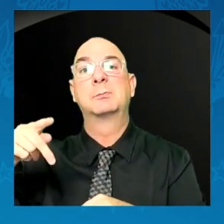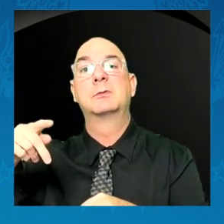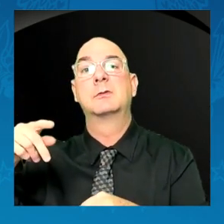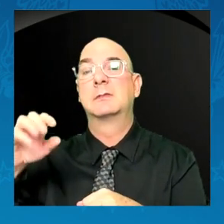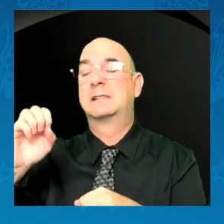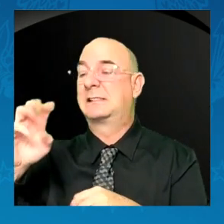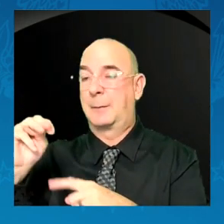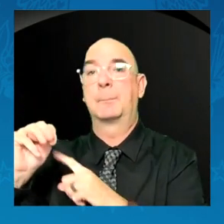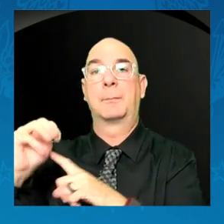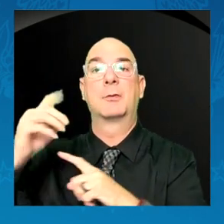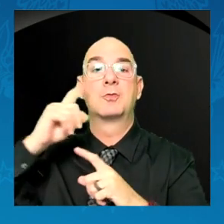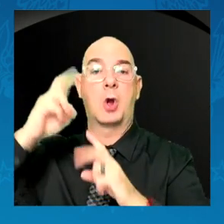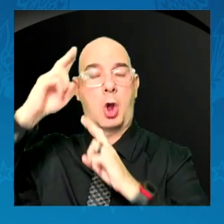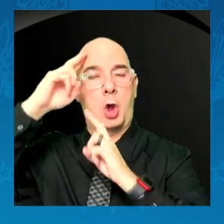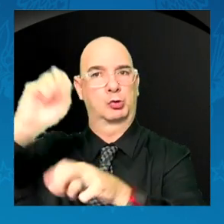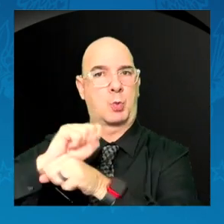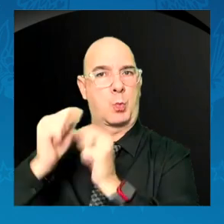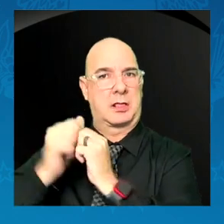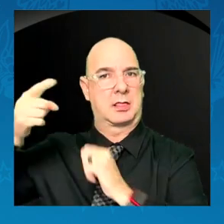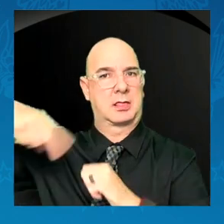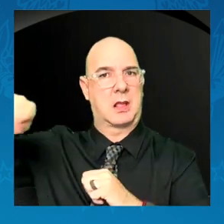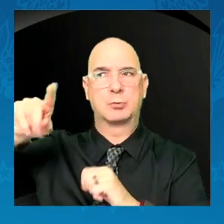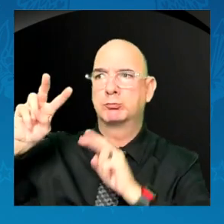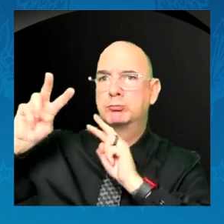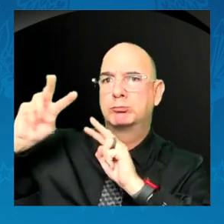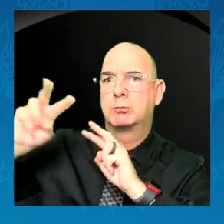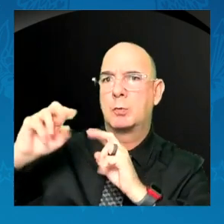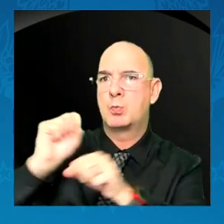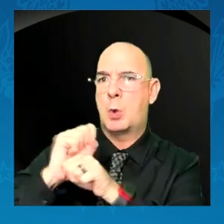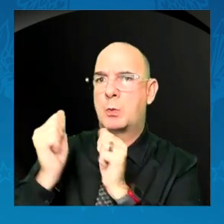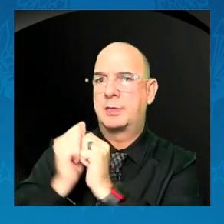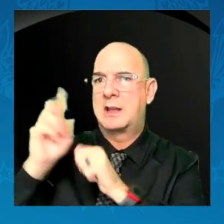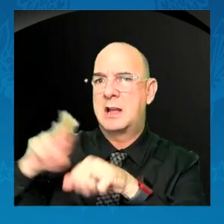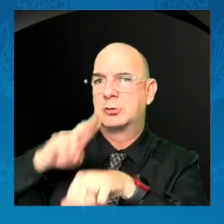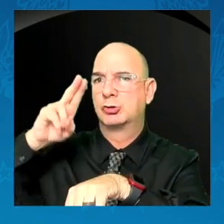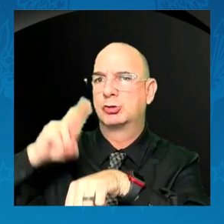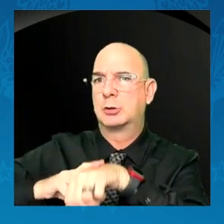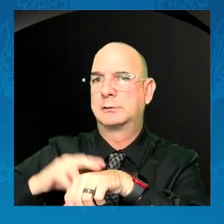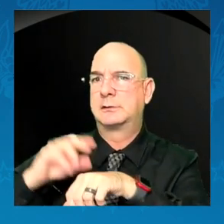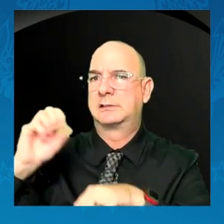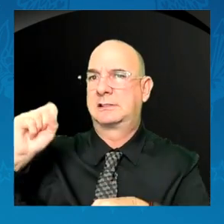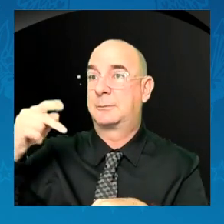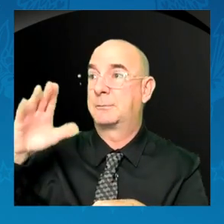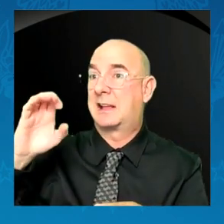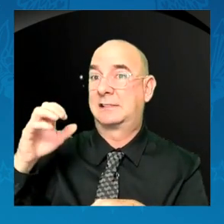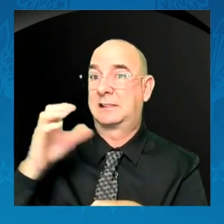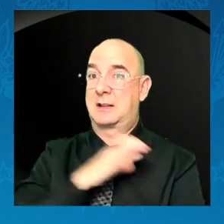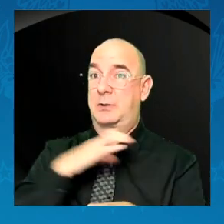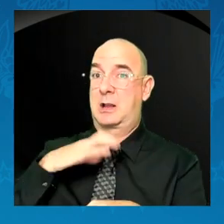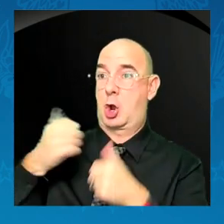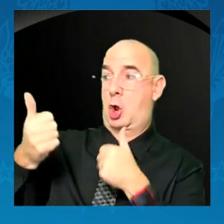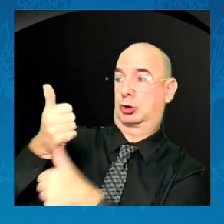with the National Space Council under your leadership, Madam Vice President to advance this work. The Vice President: Thank you so very much.